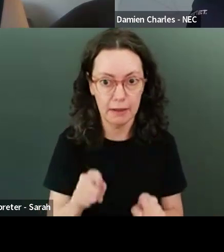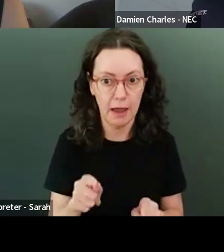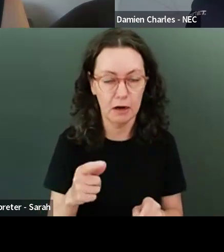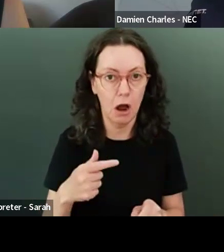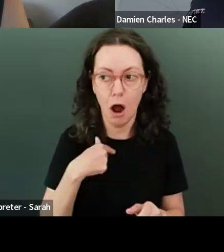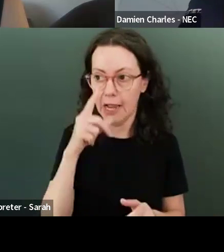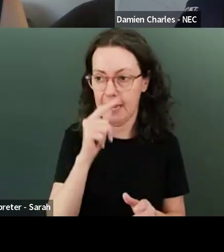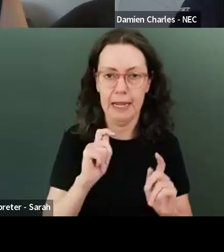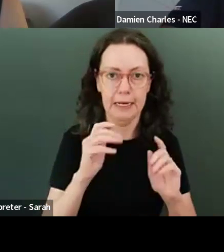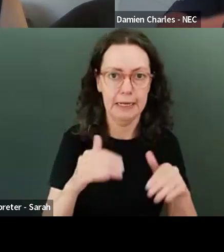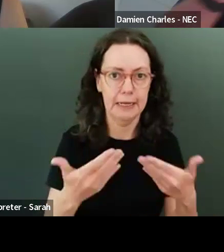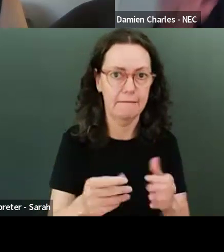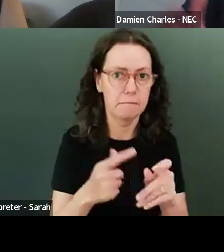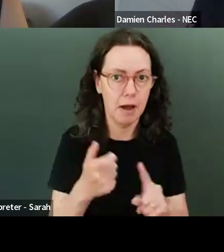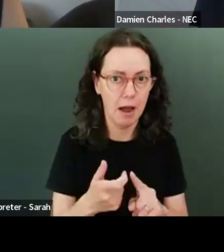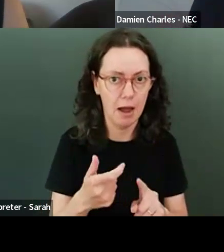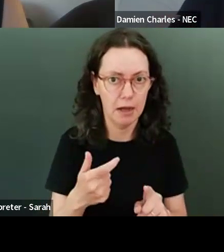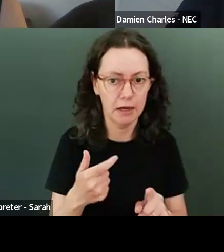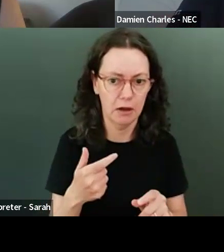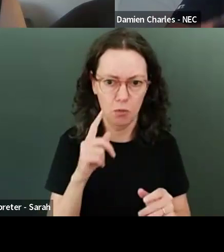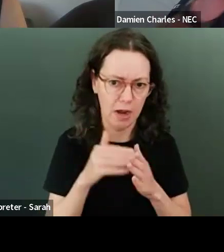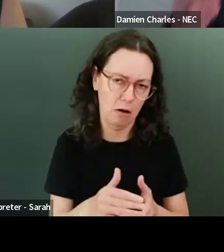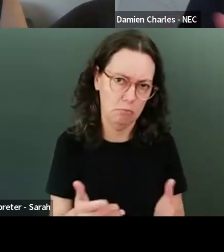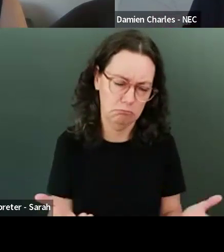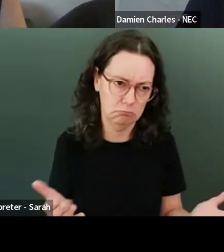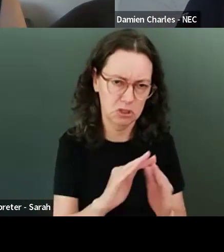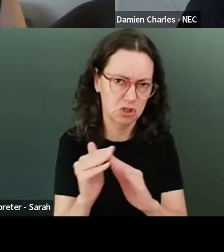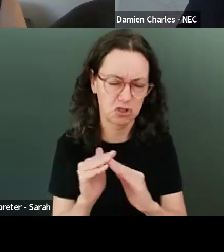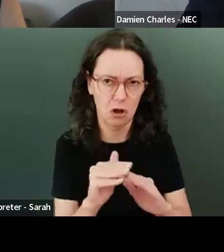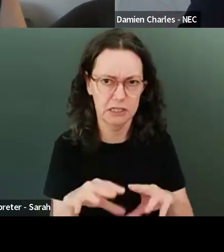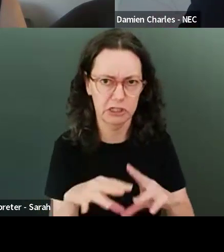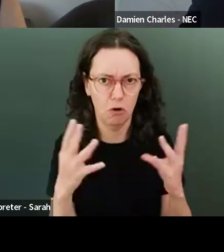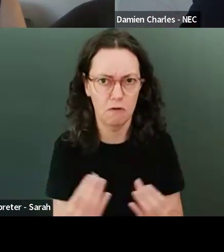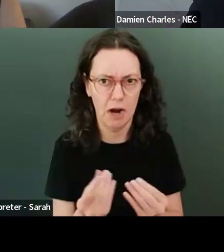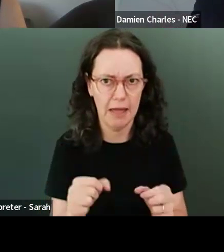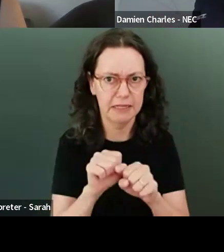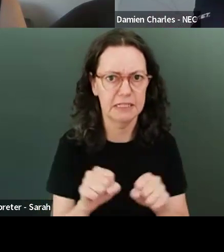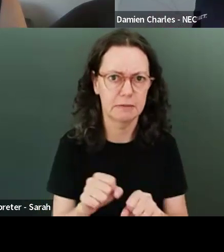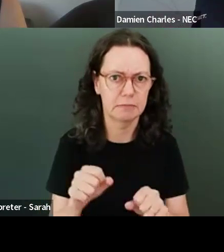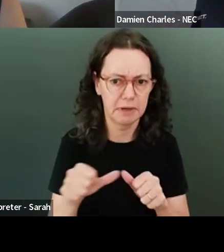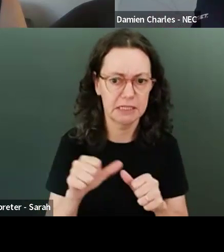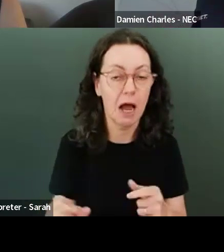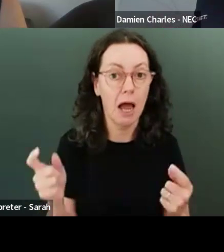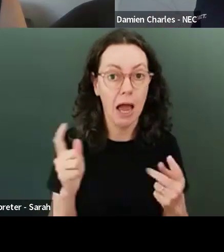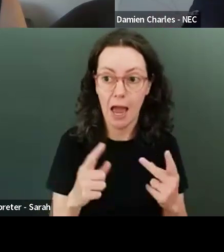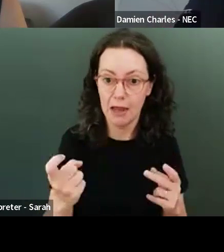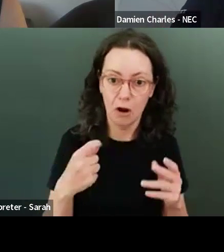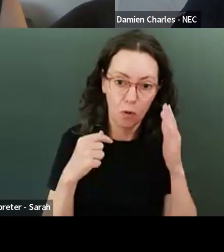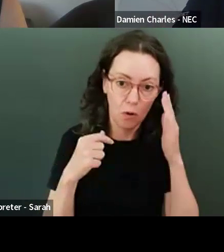that, then I think that we help connect everyone and cement that system in a